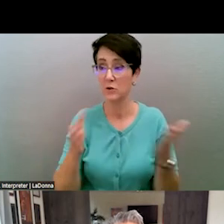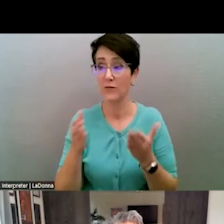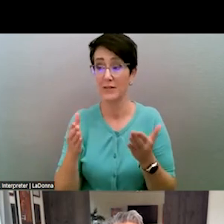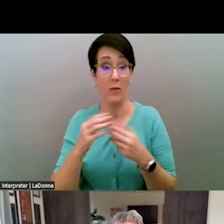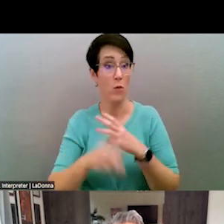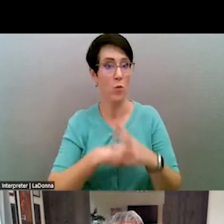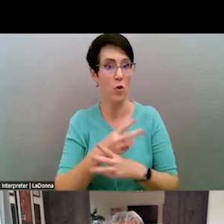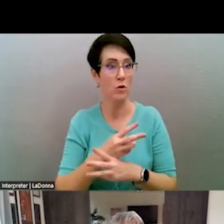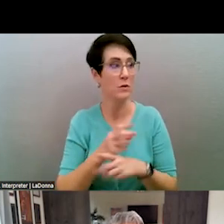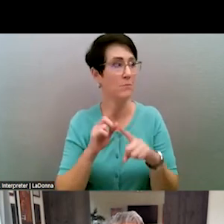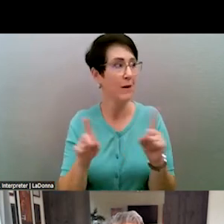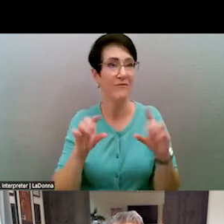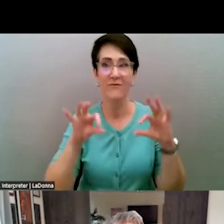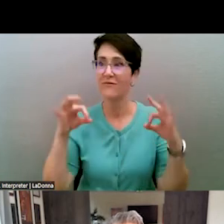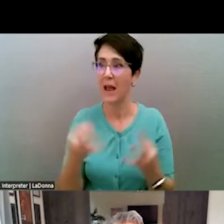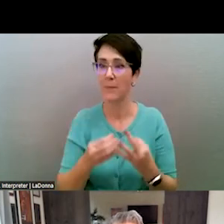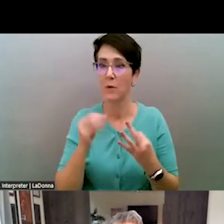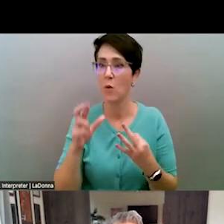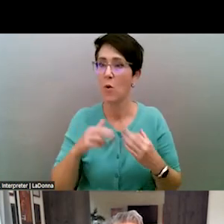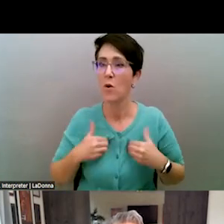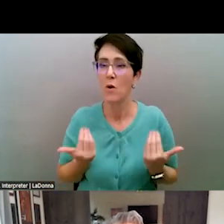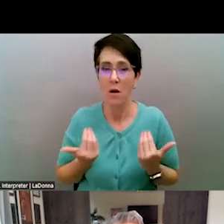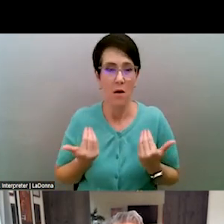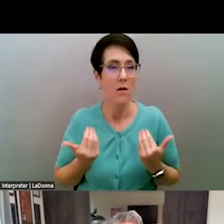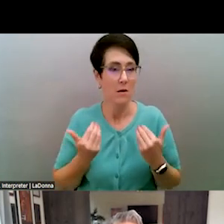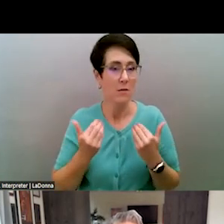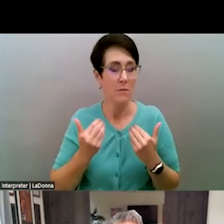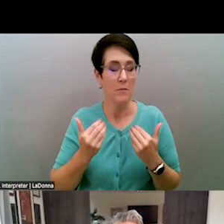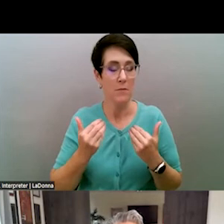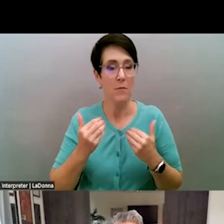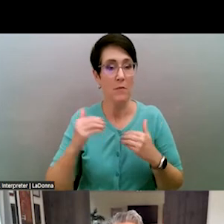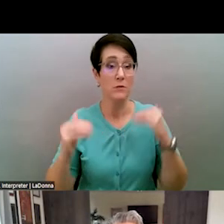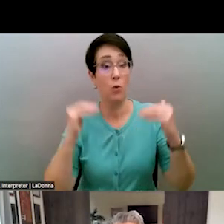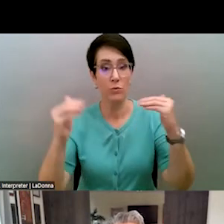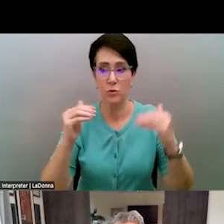THAT ARE, YOU KNOW IN THIS CASE THAT ARE WILLING TO UTILIZE SORRY VOICES OR SAY THEY NEED HELP.